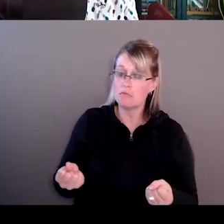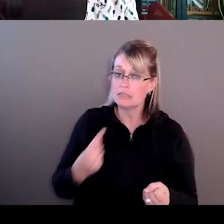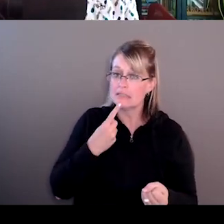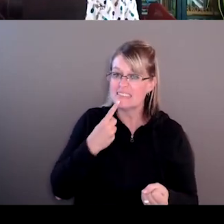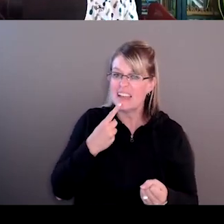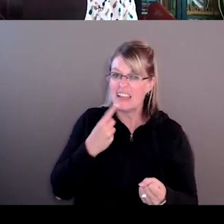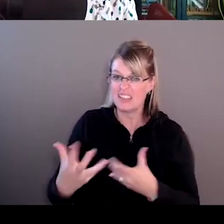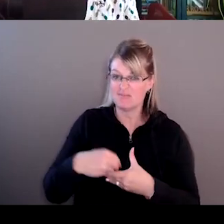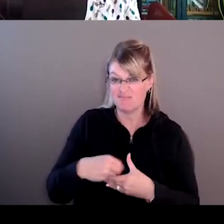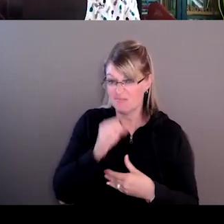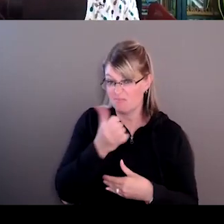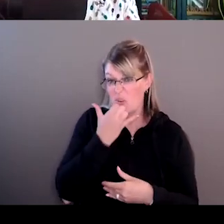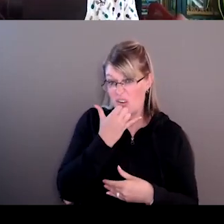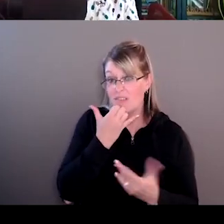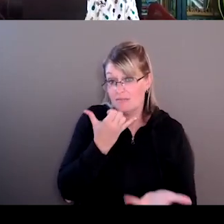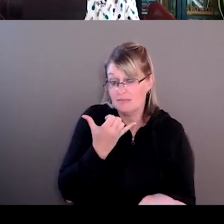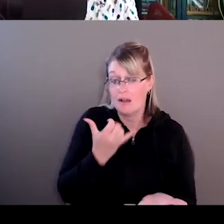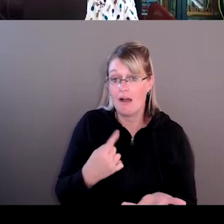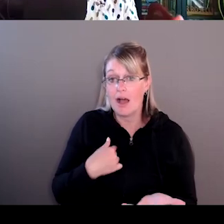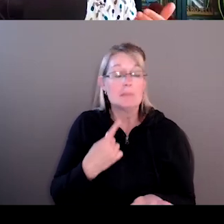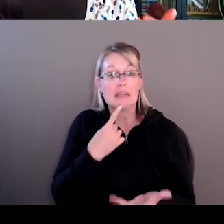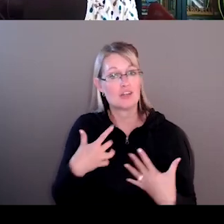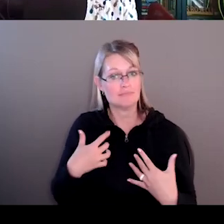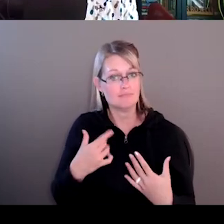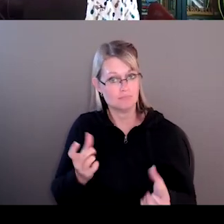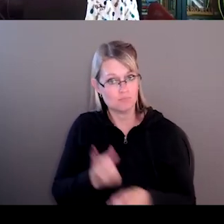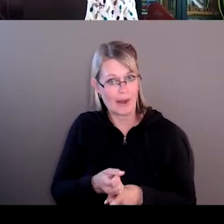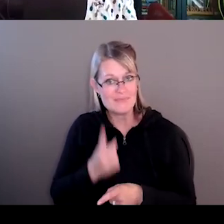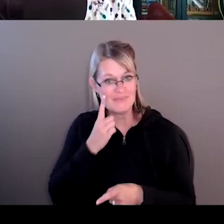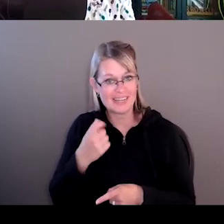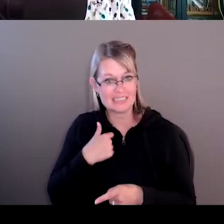it incorrectly and I am saying it confidently because I have not encountered a working one